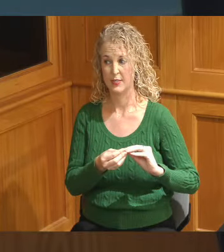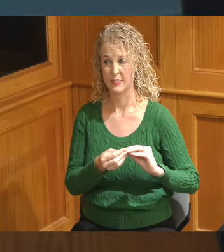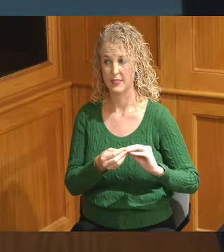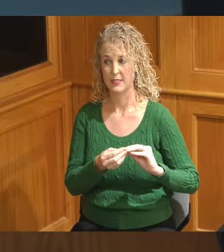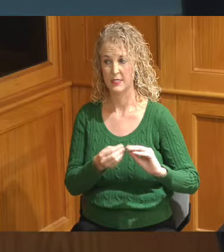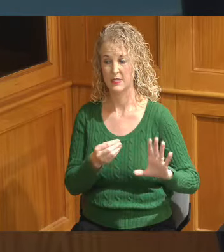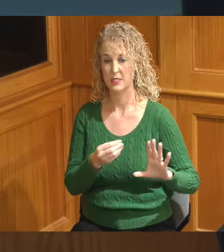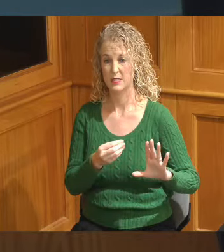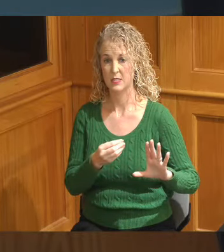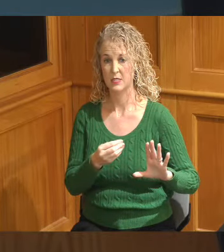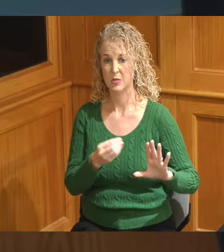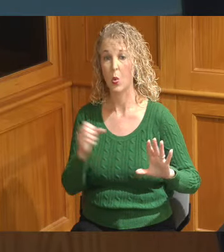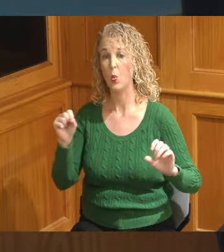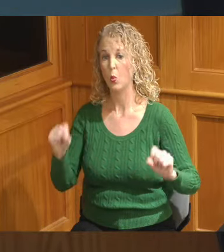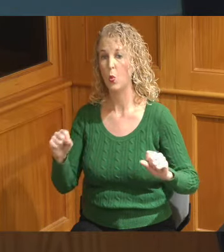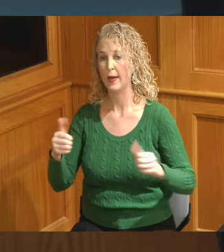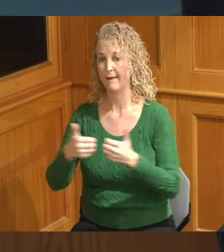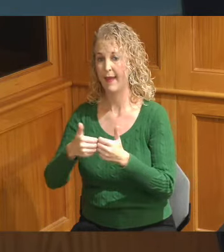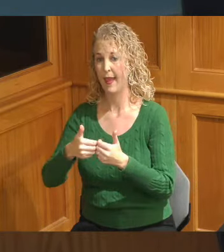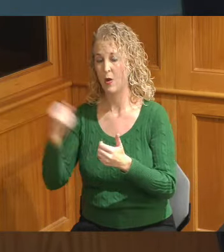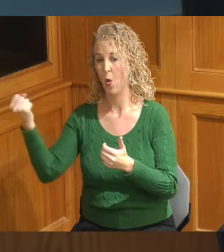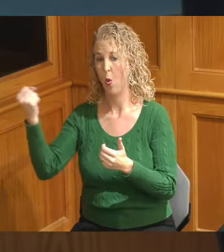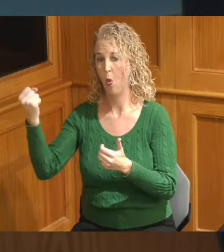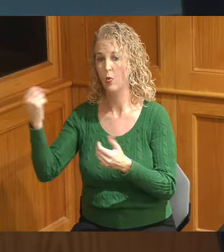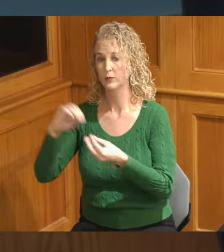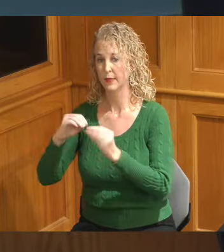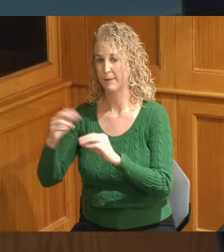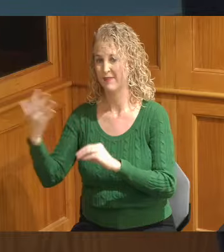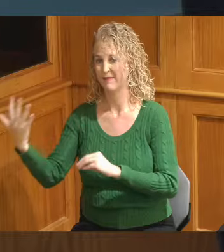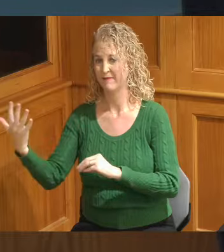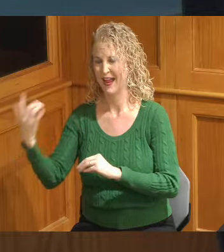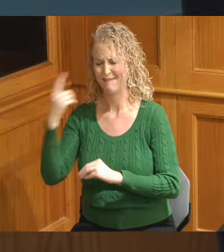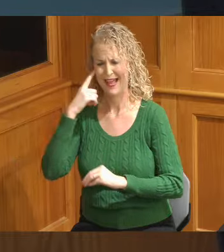and we can we can bifurcate number five. I think we've got a majority ready to move on that one